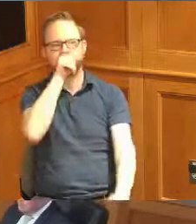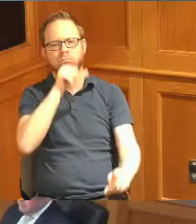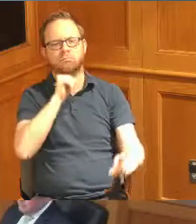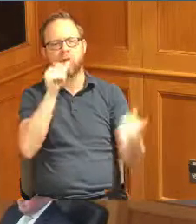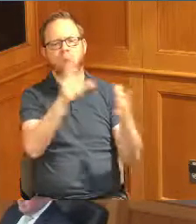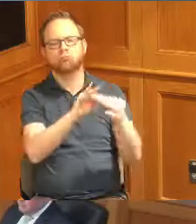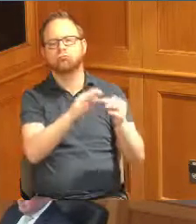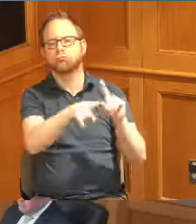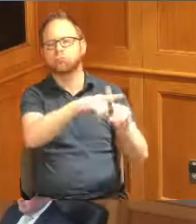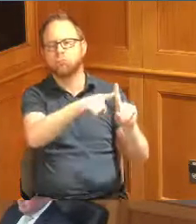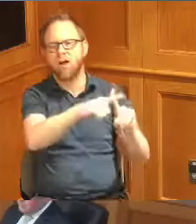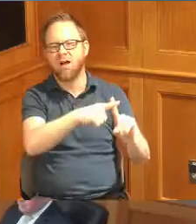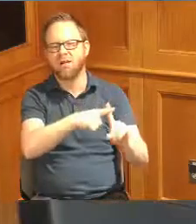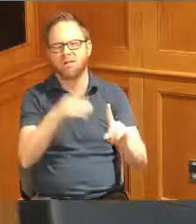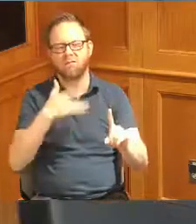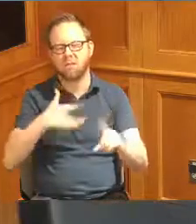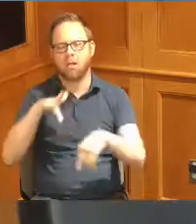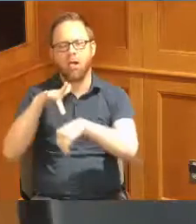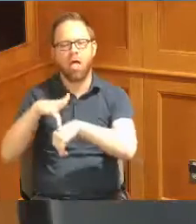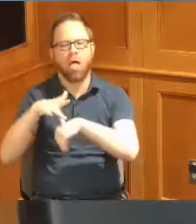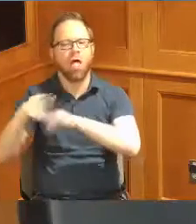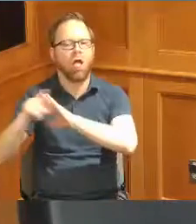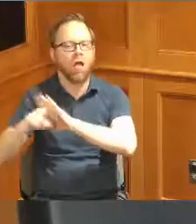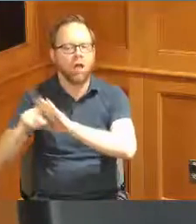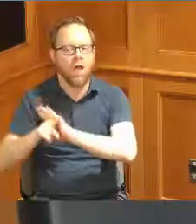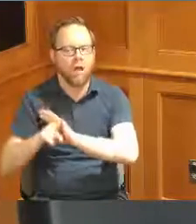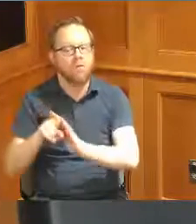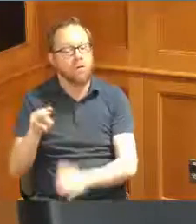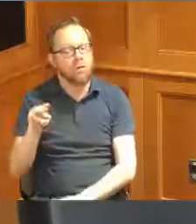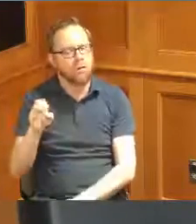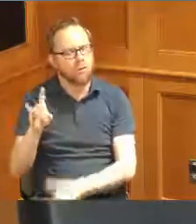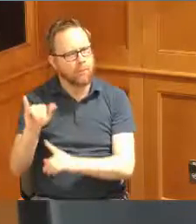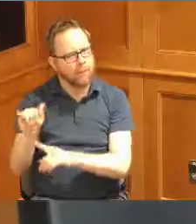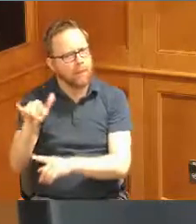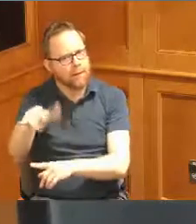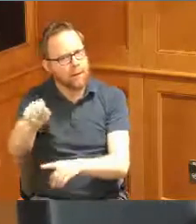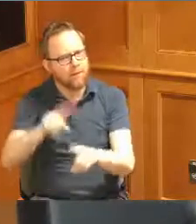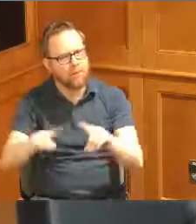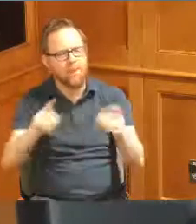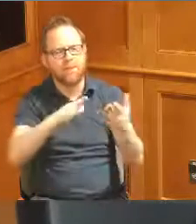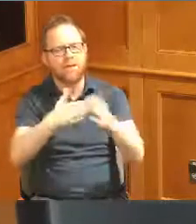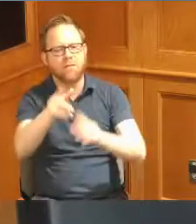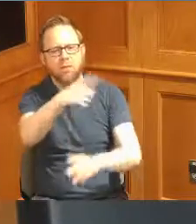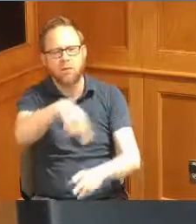things positive not just from a media standpoint but the community standpoint and so today we